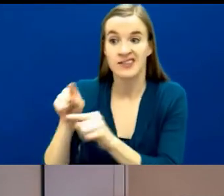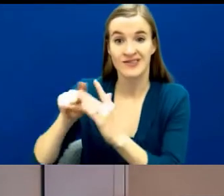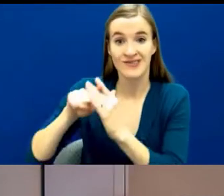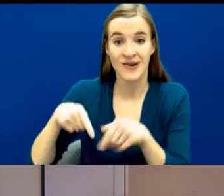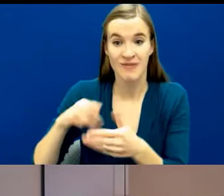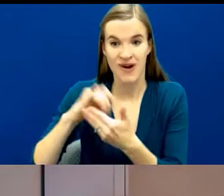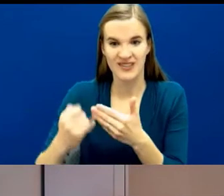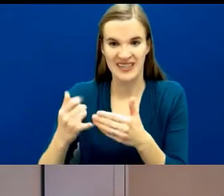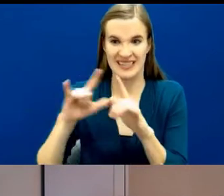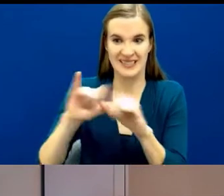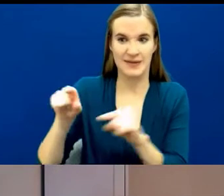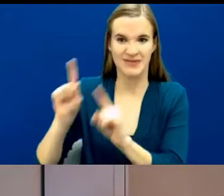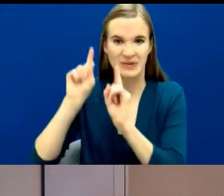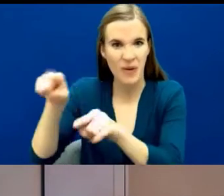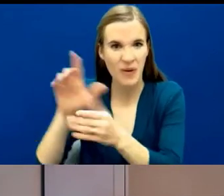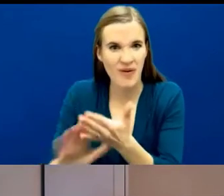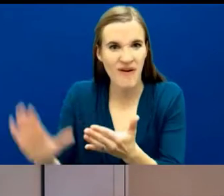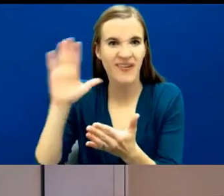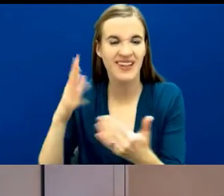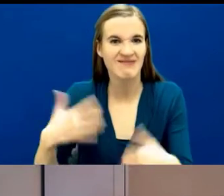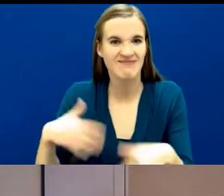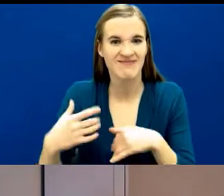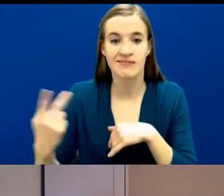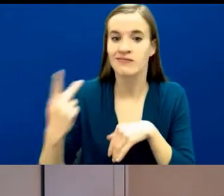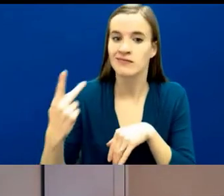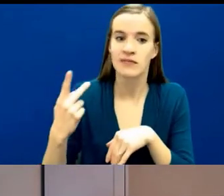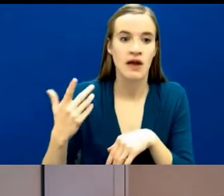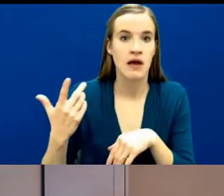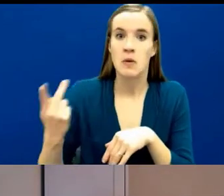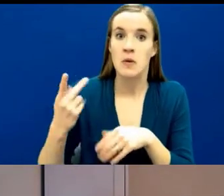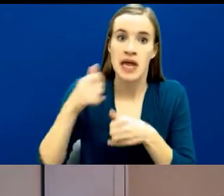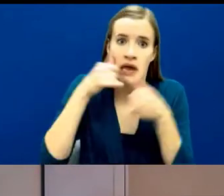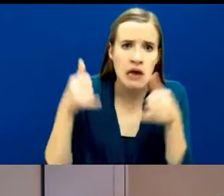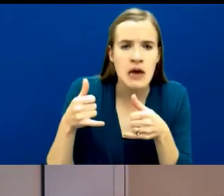studies. And she and I spent a lot of time on the telephone and she sent me